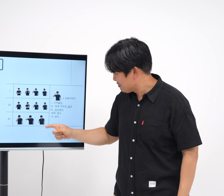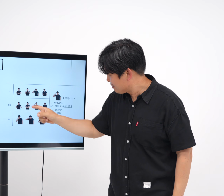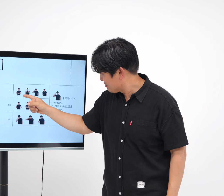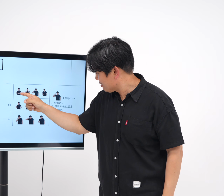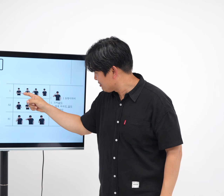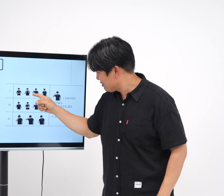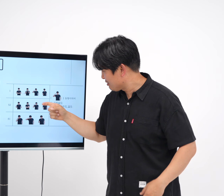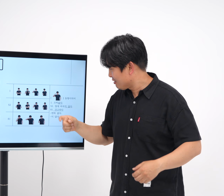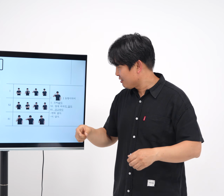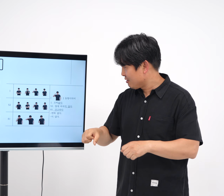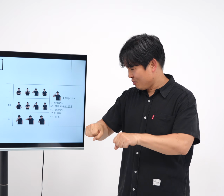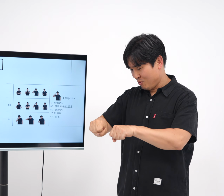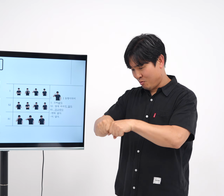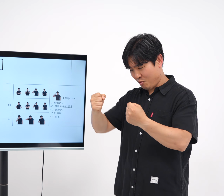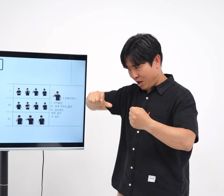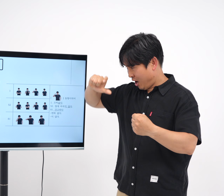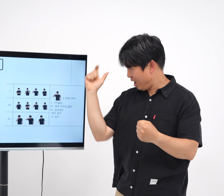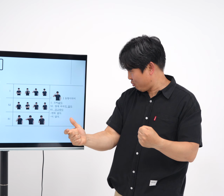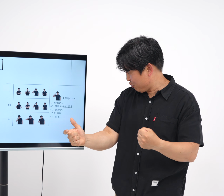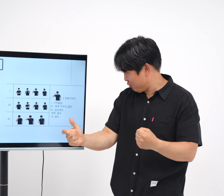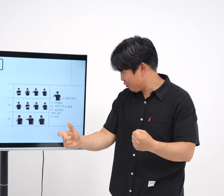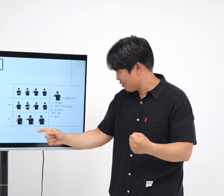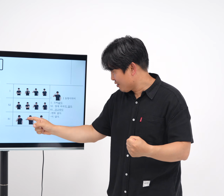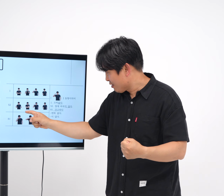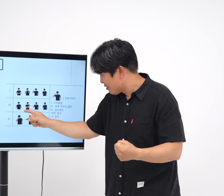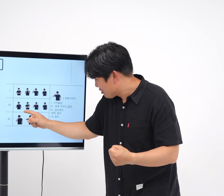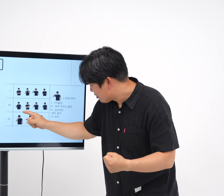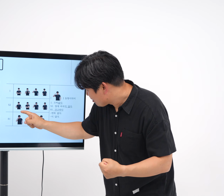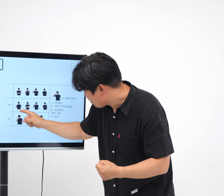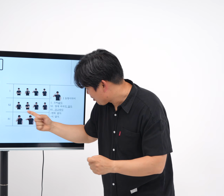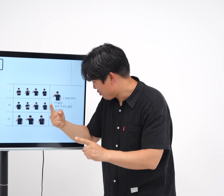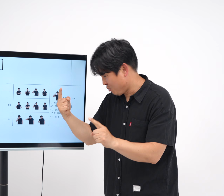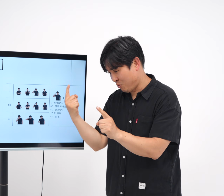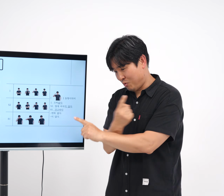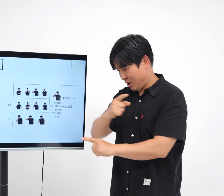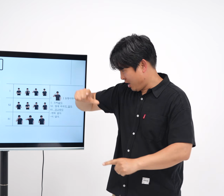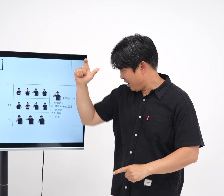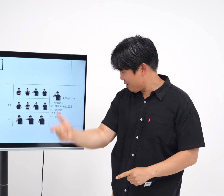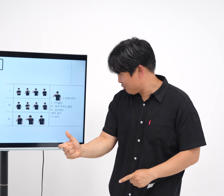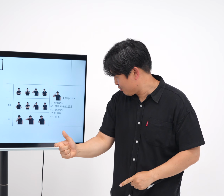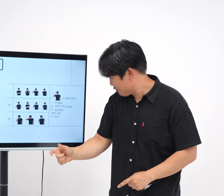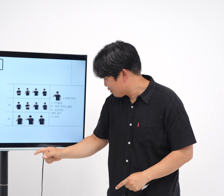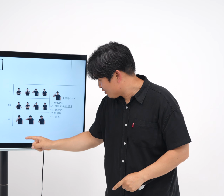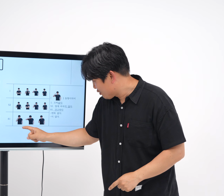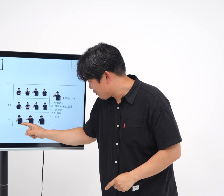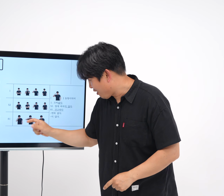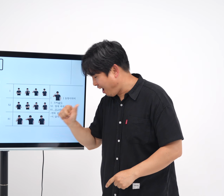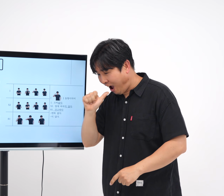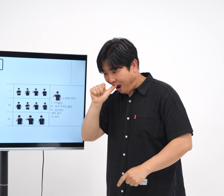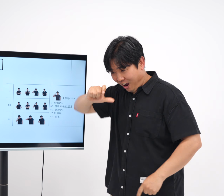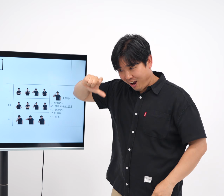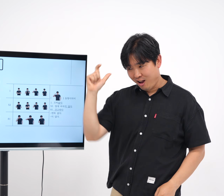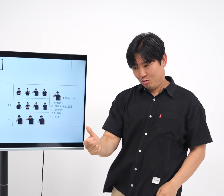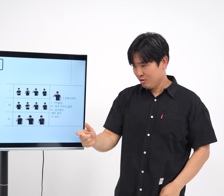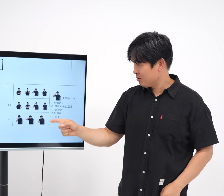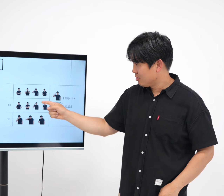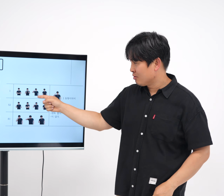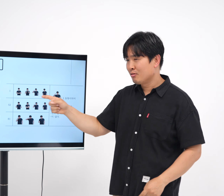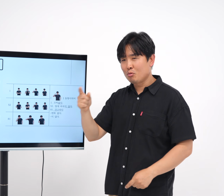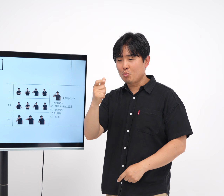Expressions such as "unwavering," "never change," and "steadfast"